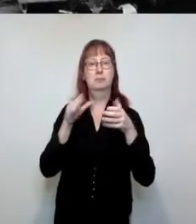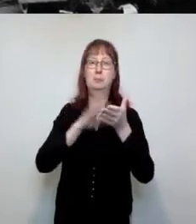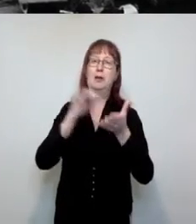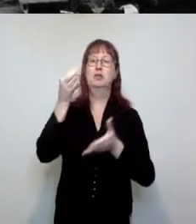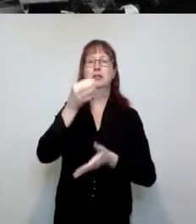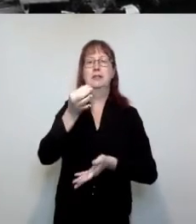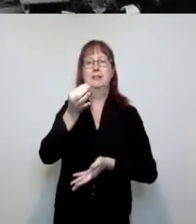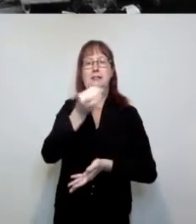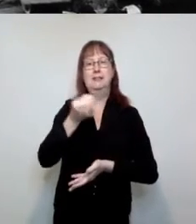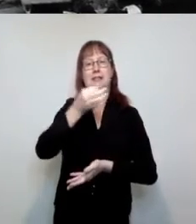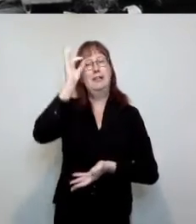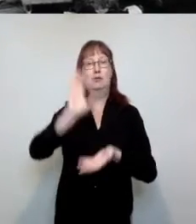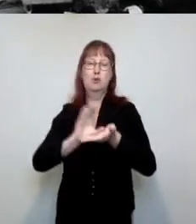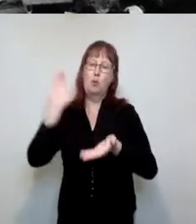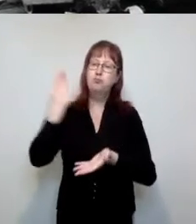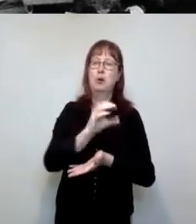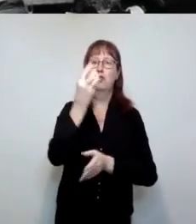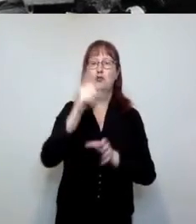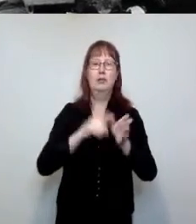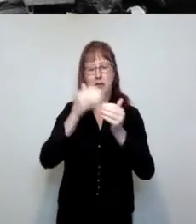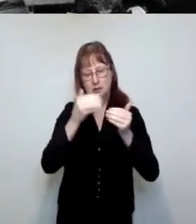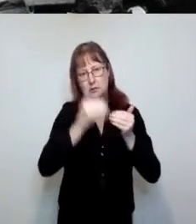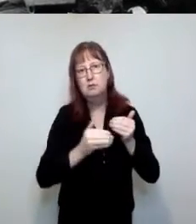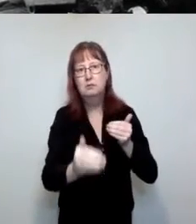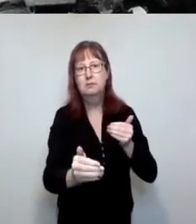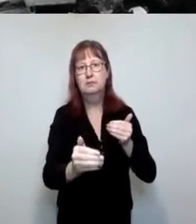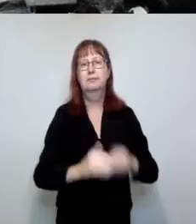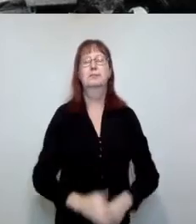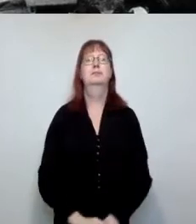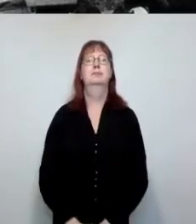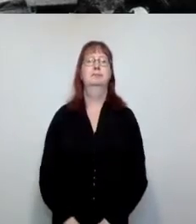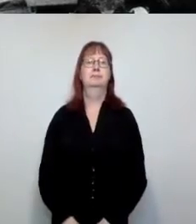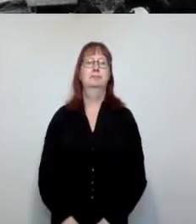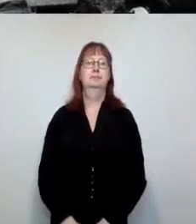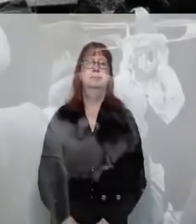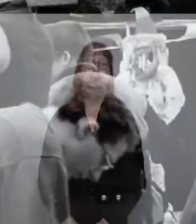and was financially underwritten for the first 3 years by Manchester City Council.